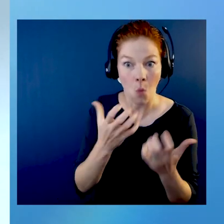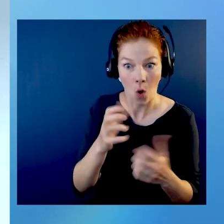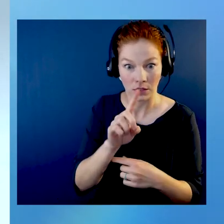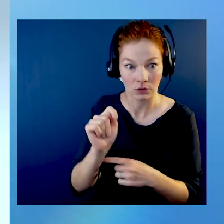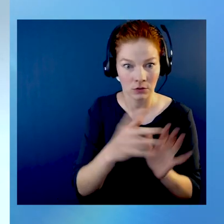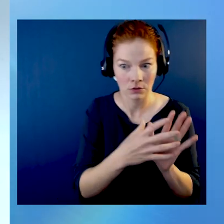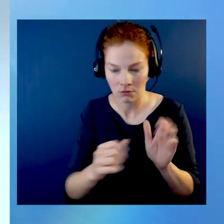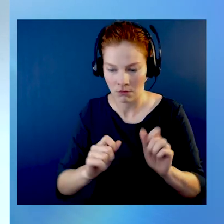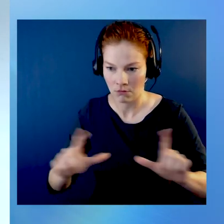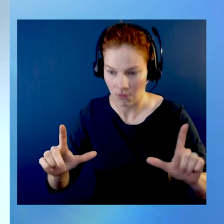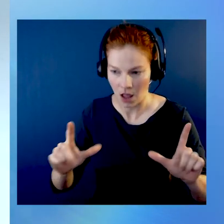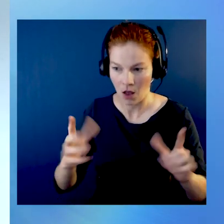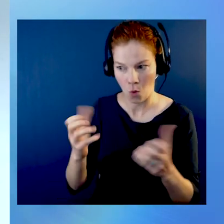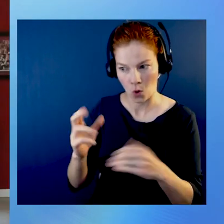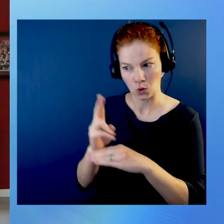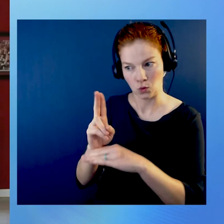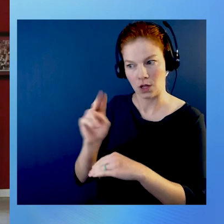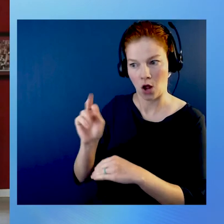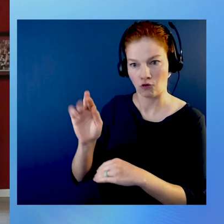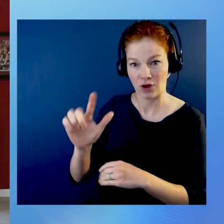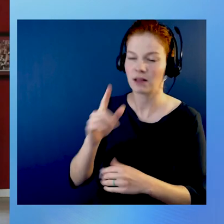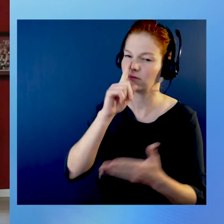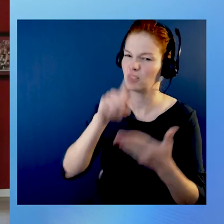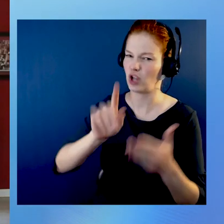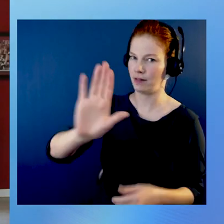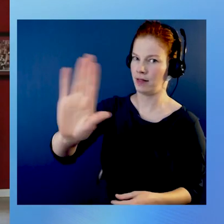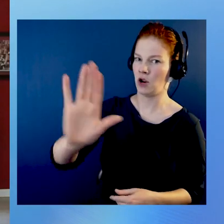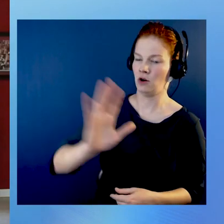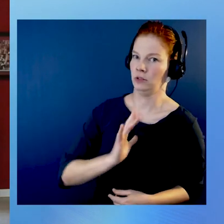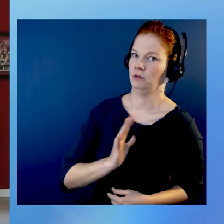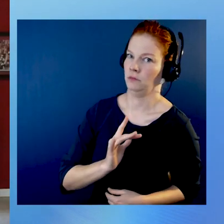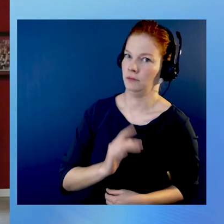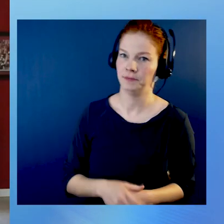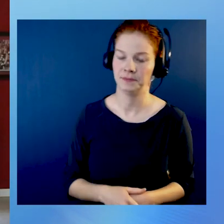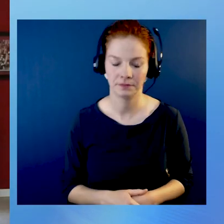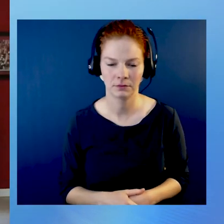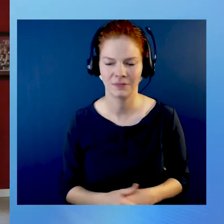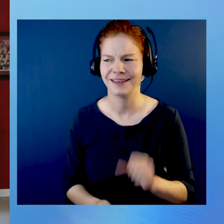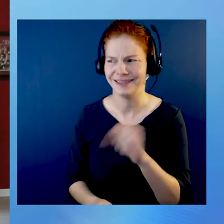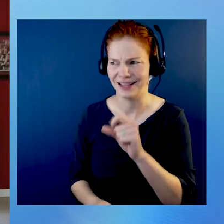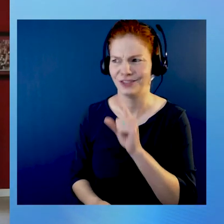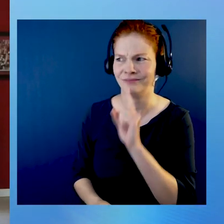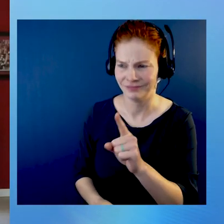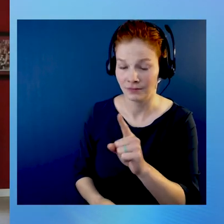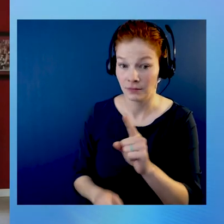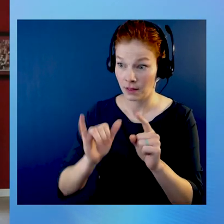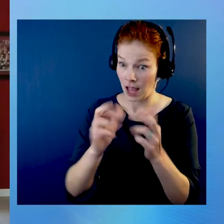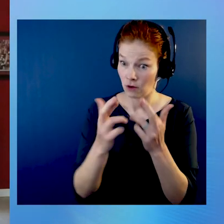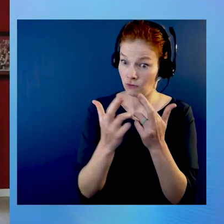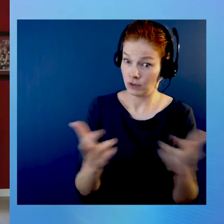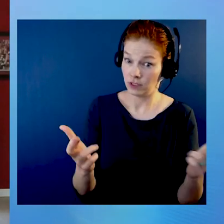using Unreal Engine for visualization. Definitely. The resources are really there to showcase how you